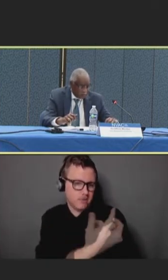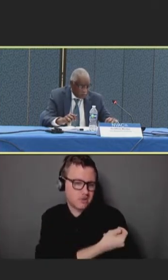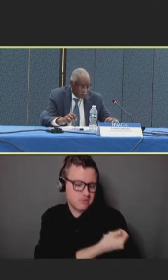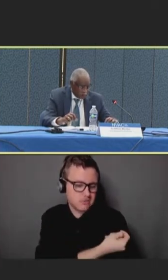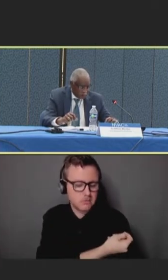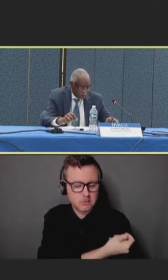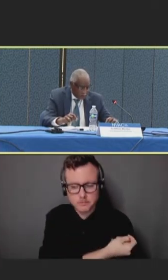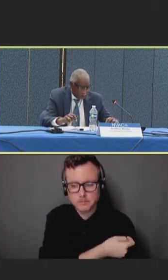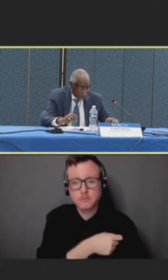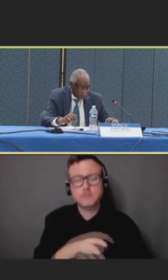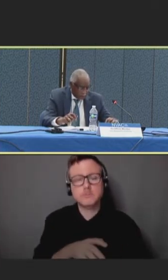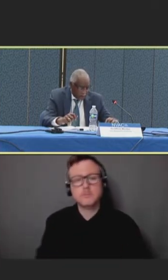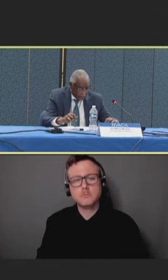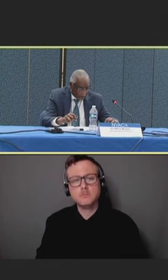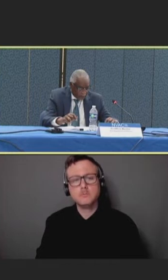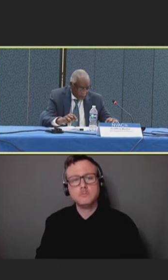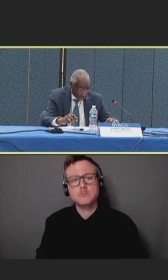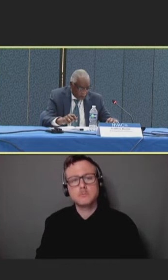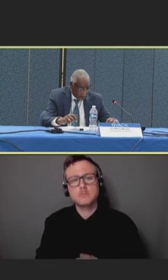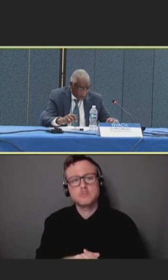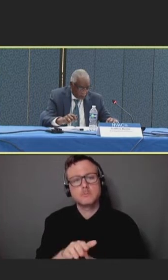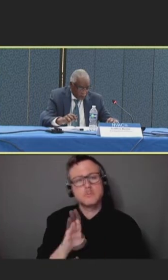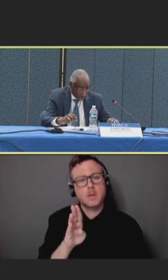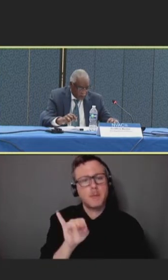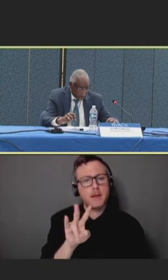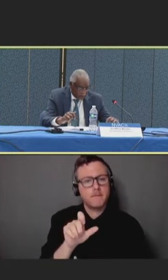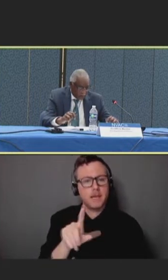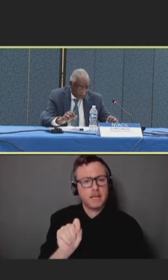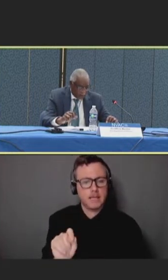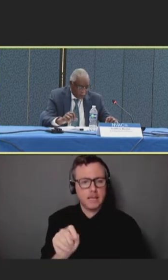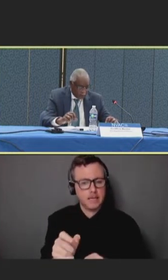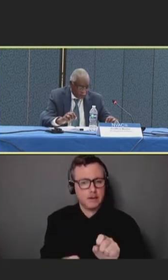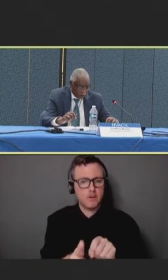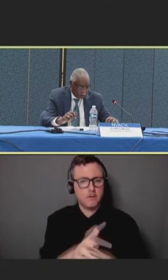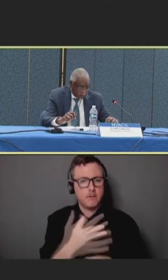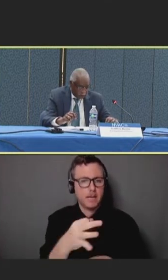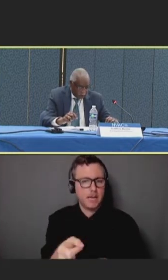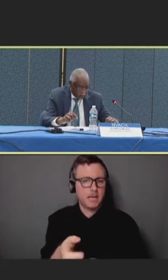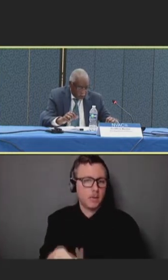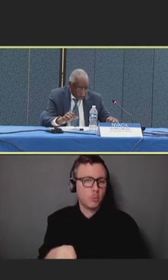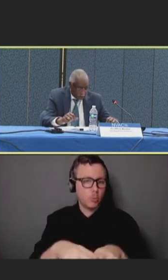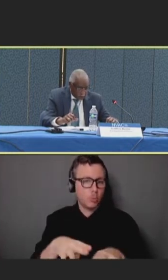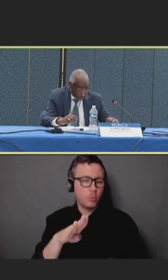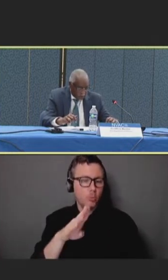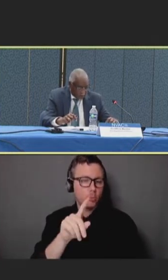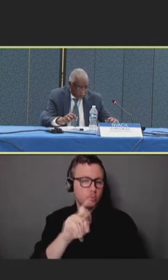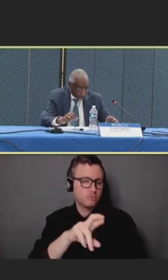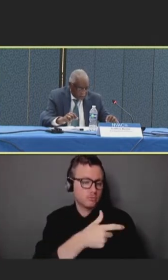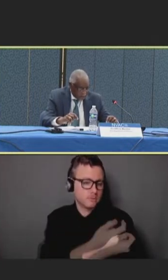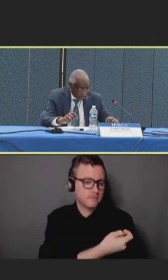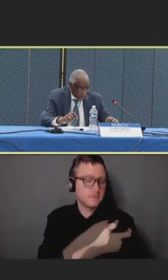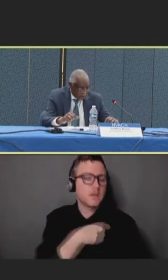Orders of Bivalent COVID-19 vaccine booster dose are being received and